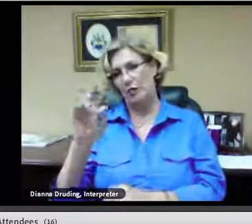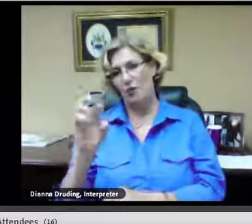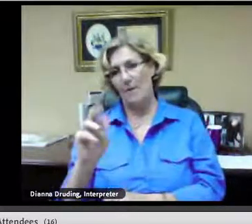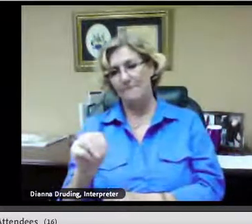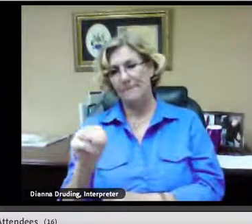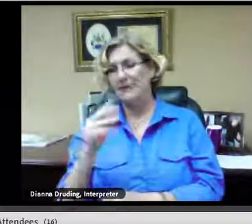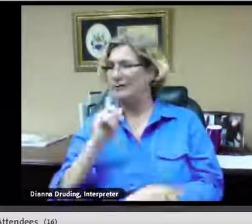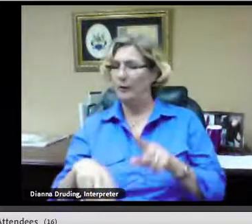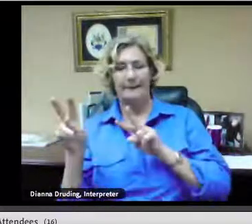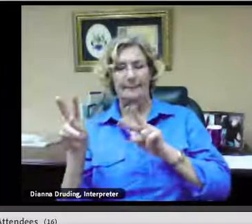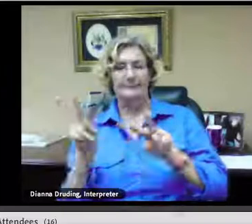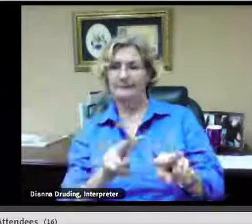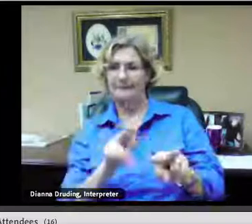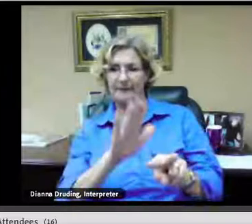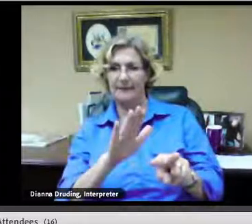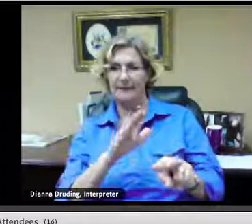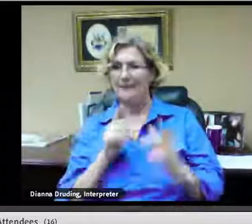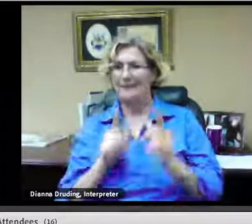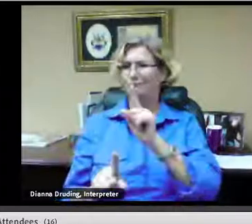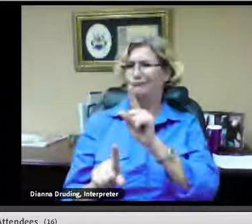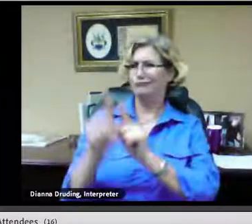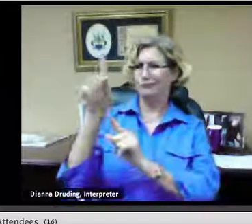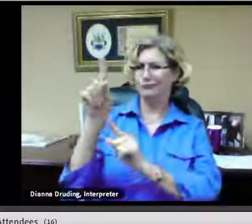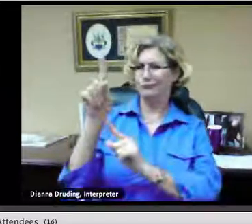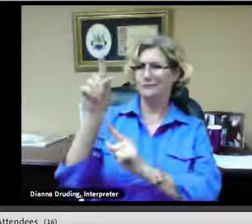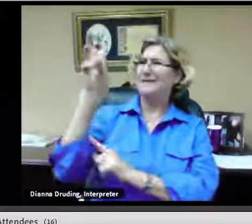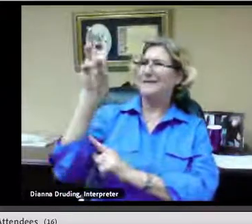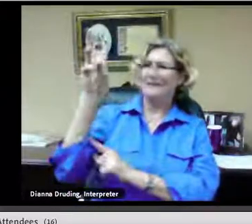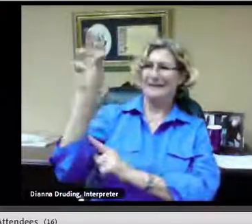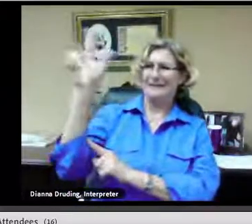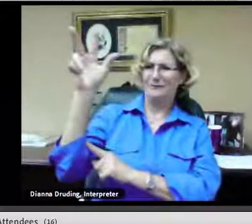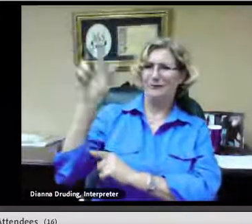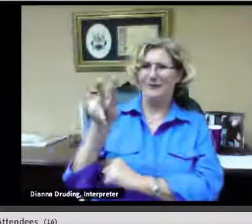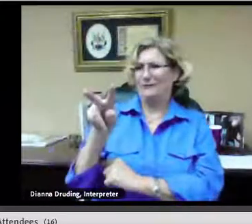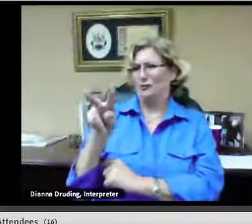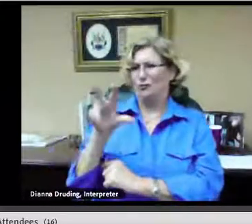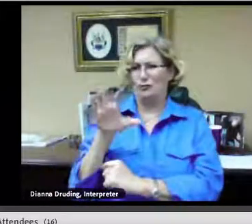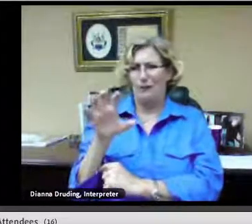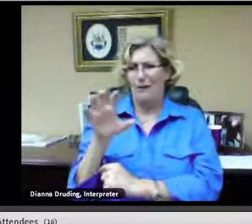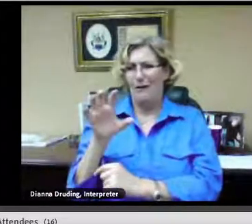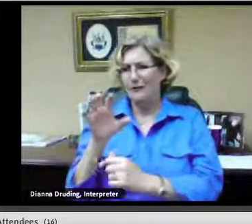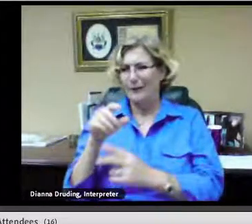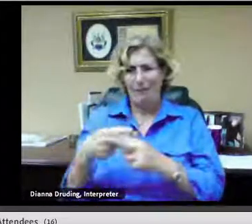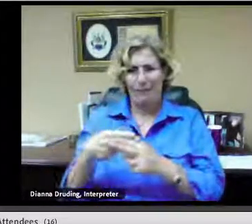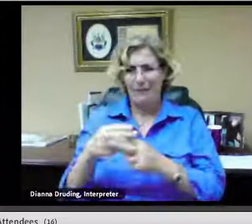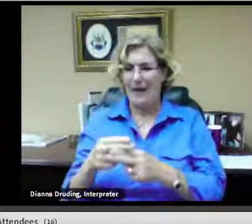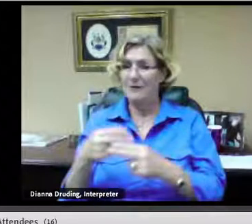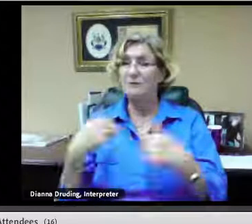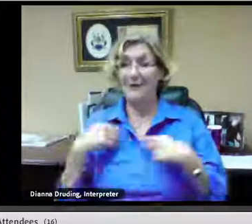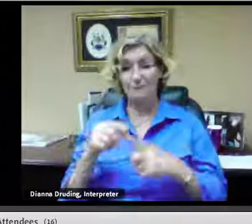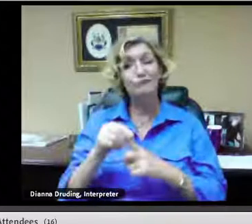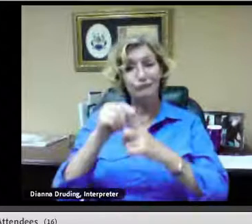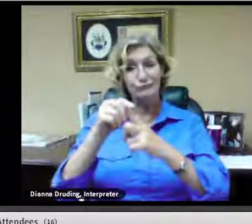He's 220-some pounds. He plays Special Olympics. He's very strong. His is a cognitive disability,